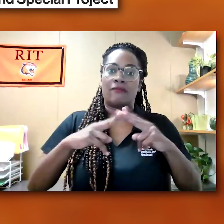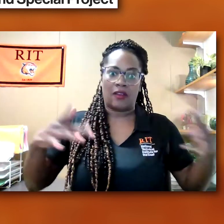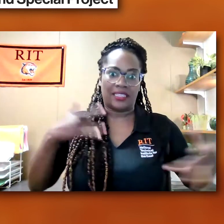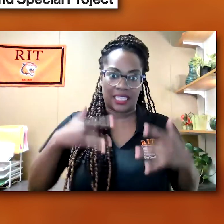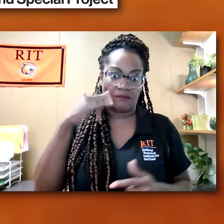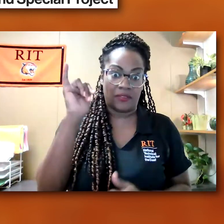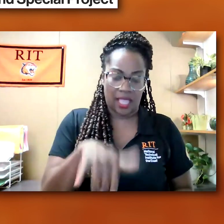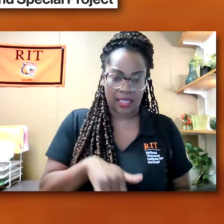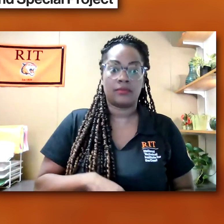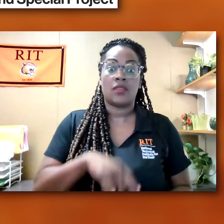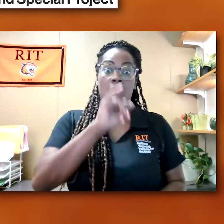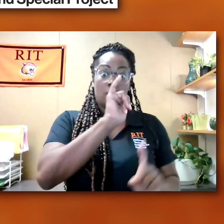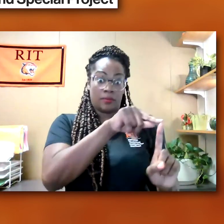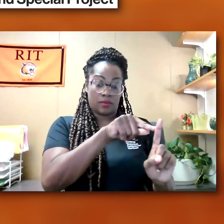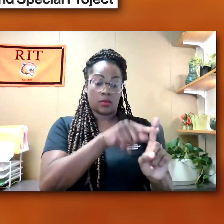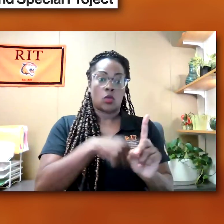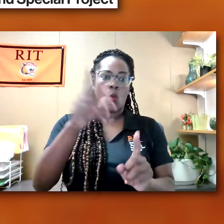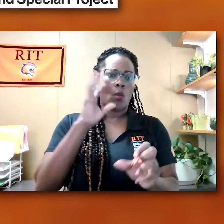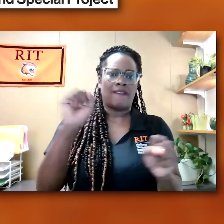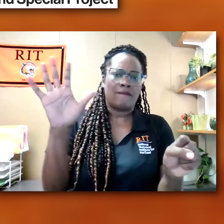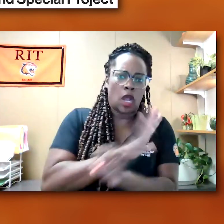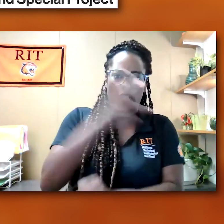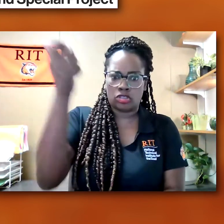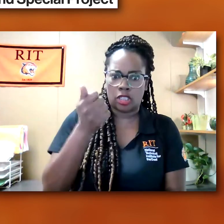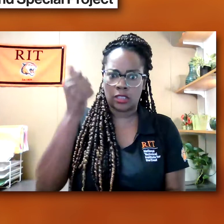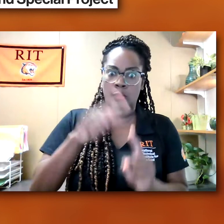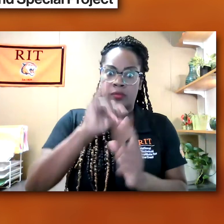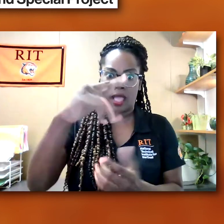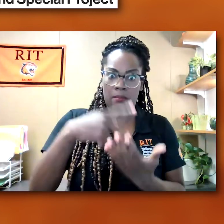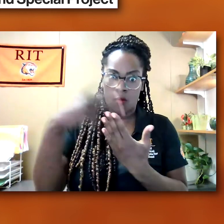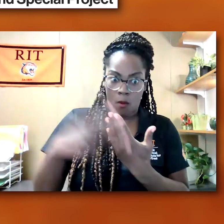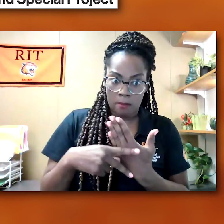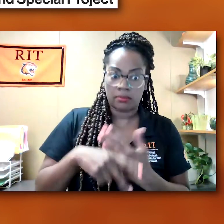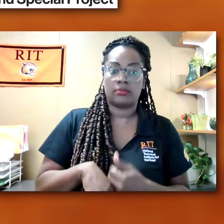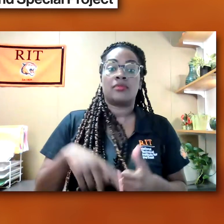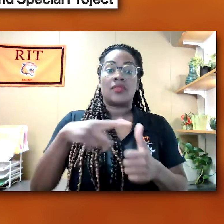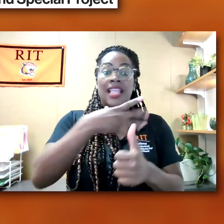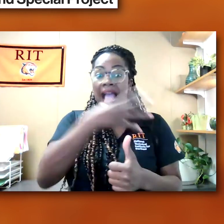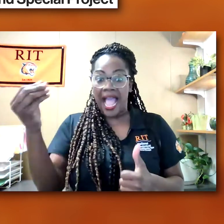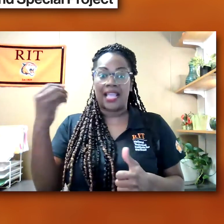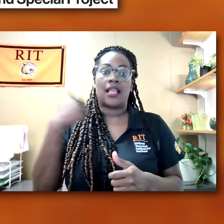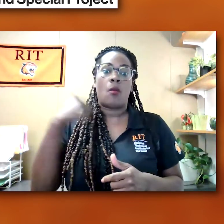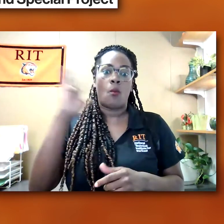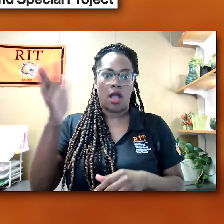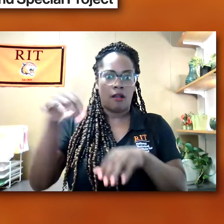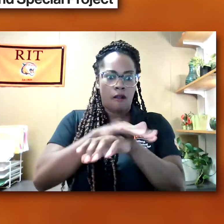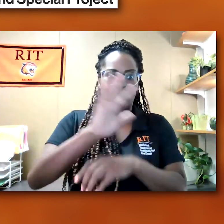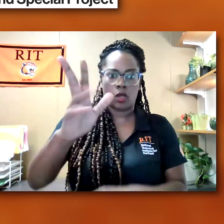to integrate, and all genders will be together, so we've changed it to TechTigers. You'd get a full scholarship to that program,